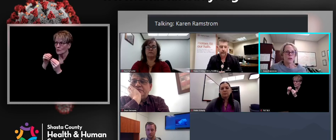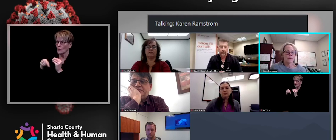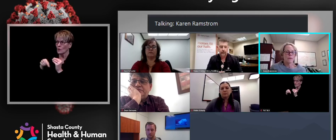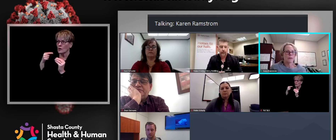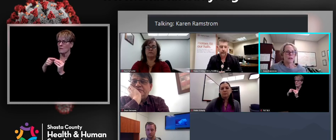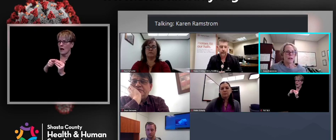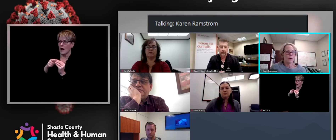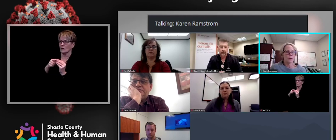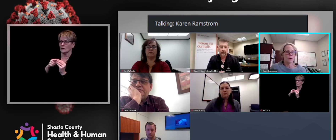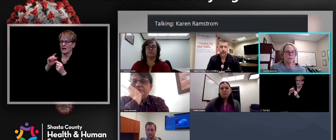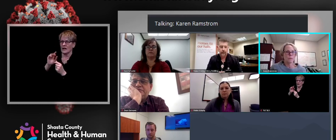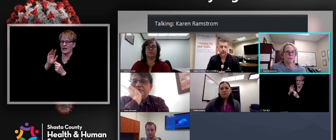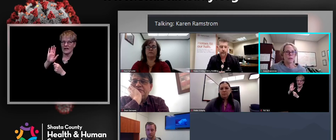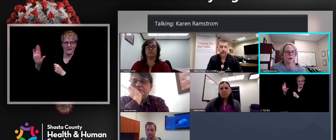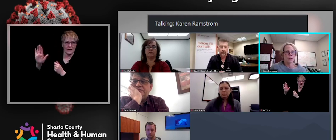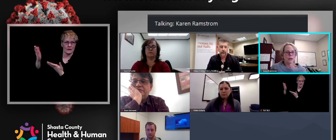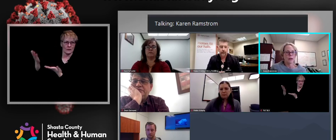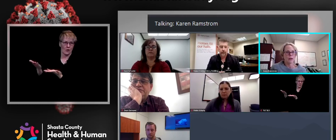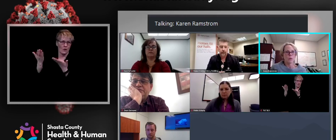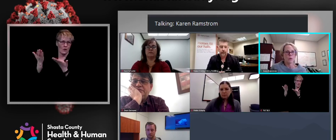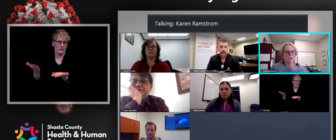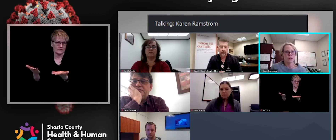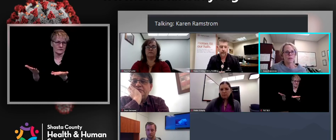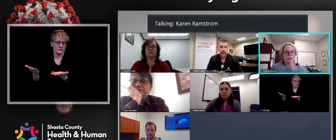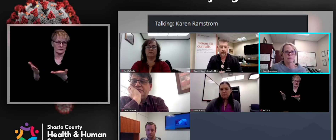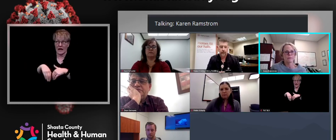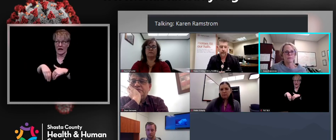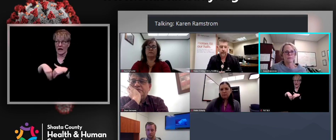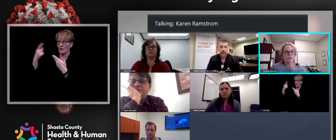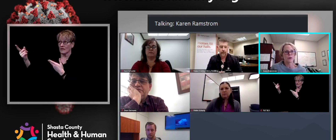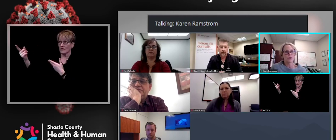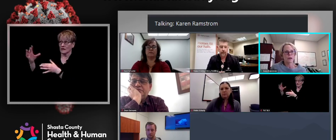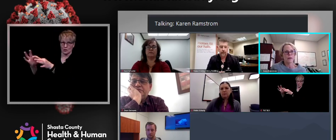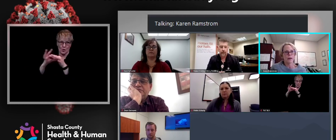can offer and how we will be coordinating our work together. So, more to come on that.